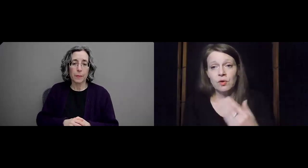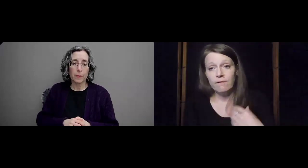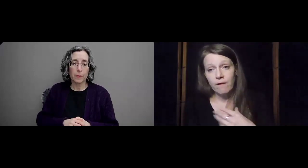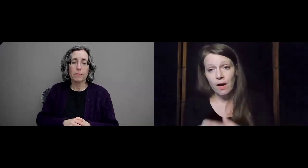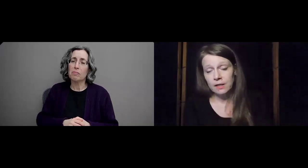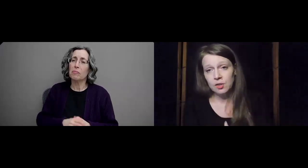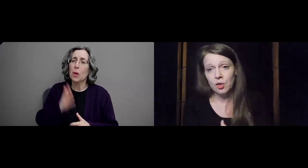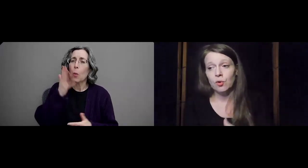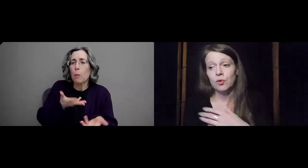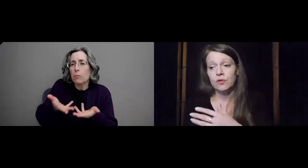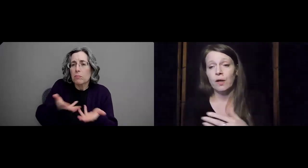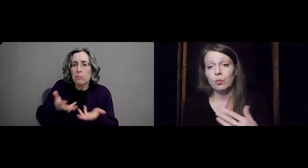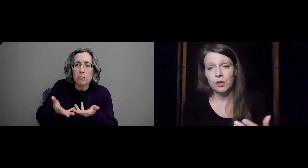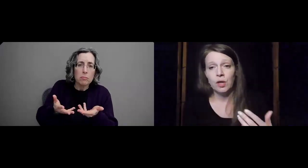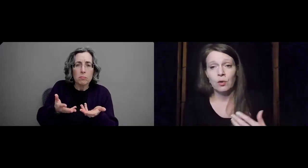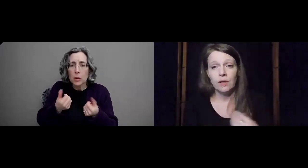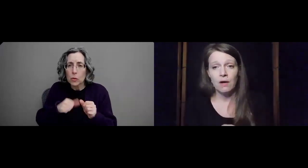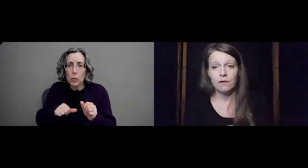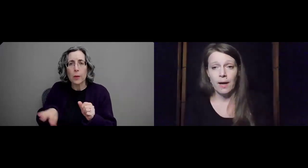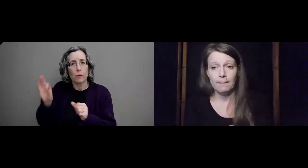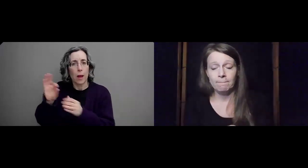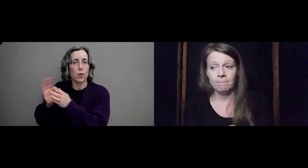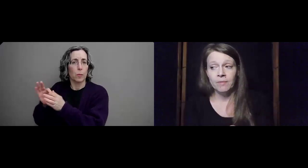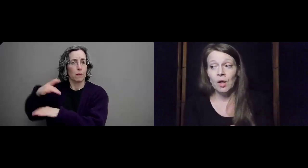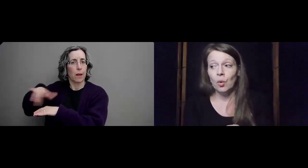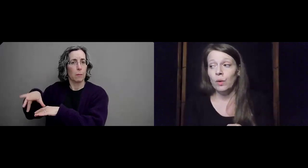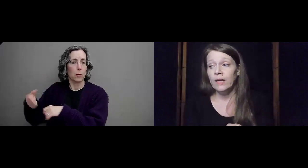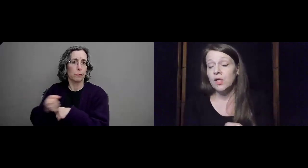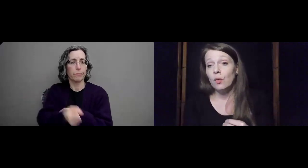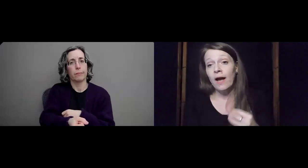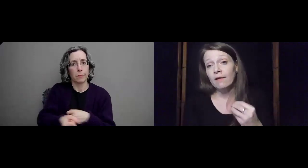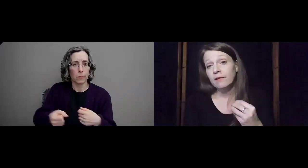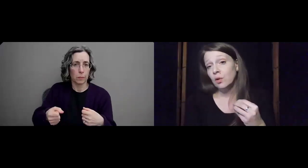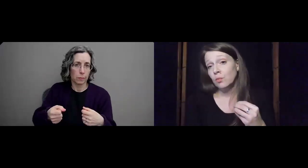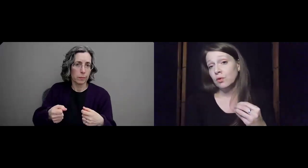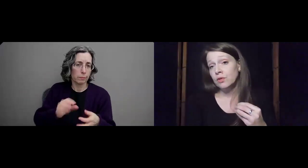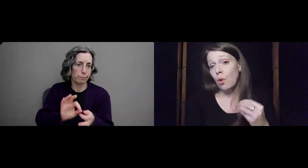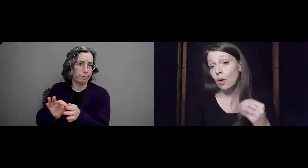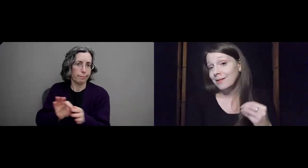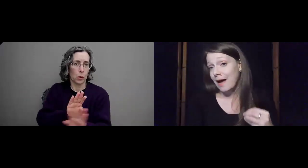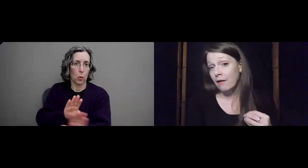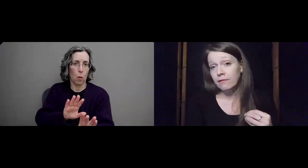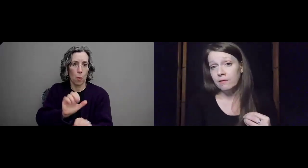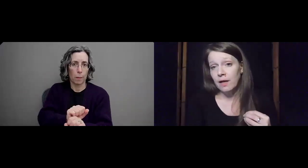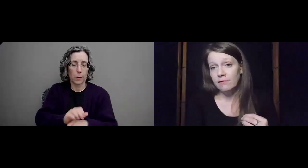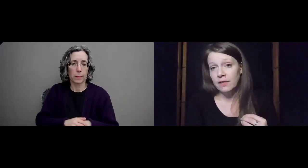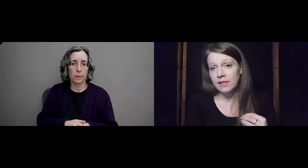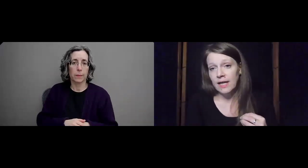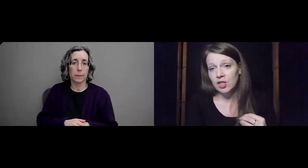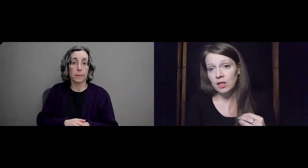cover the assignment for you. And so we can work with you to try and find an interpreter who is available to go and cover that.